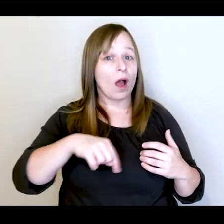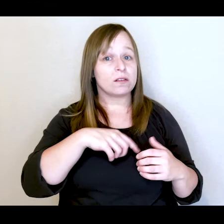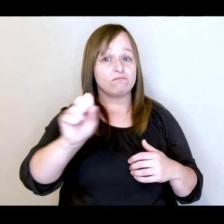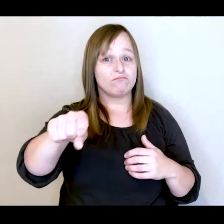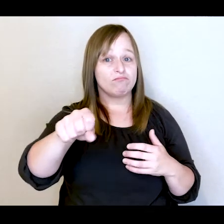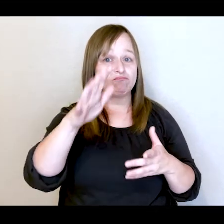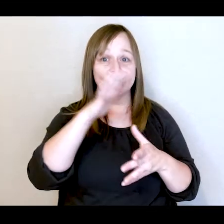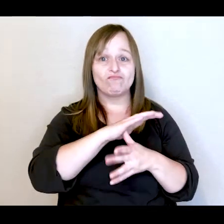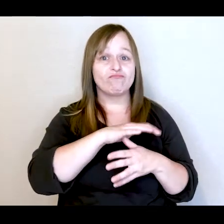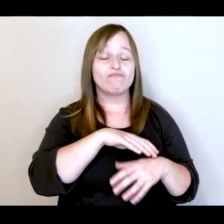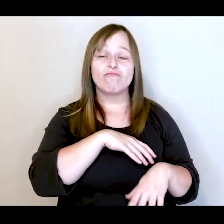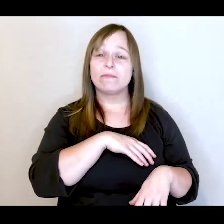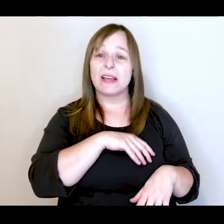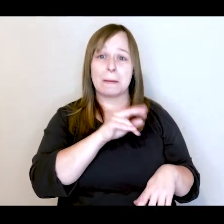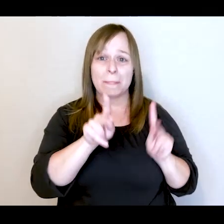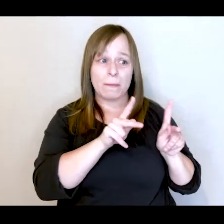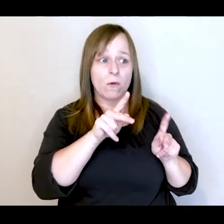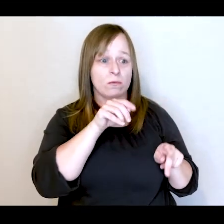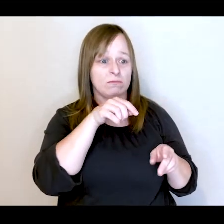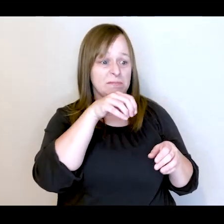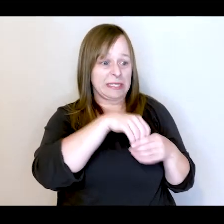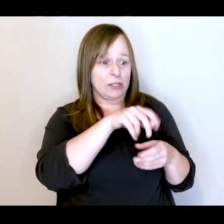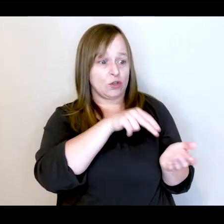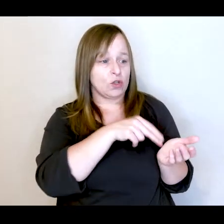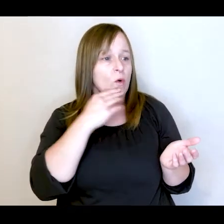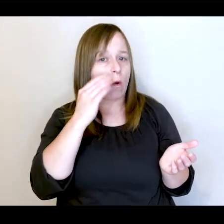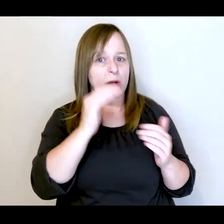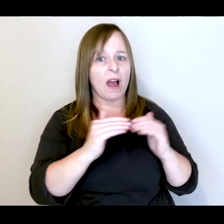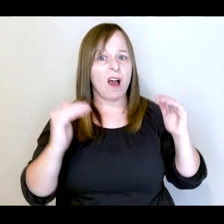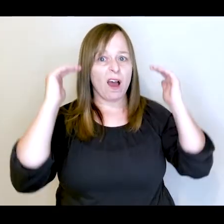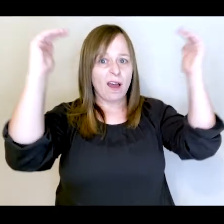us that if people are in nursing homes that they're getting the highest level